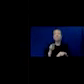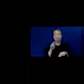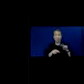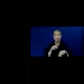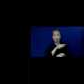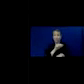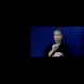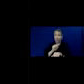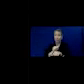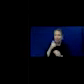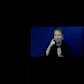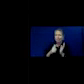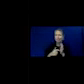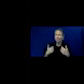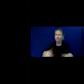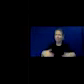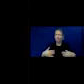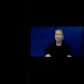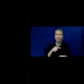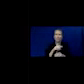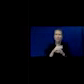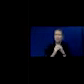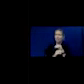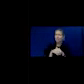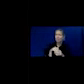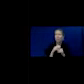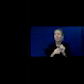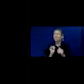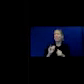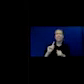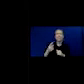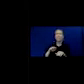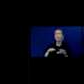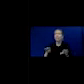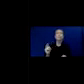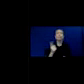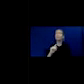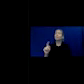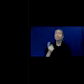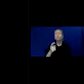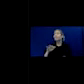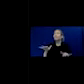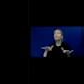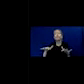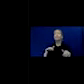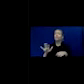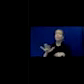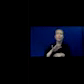going through the first floor of Performance Food Group, had very, was very comfortable